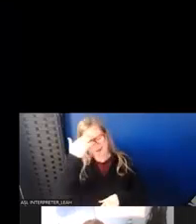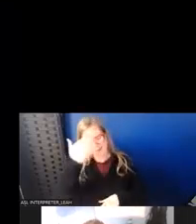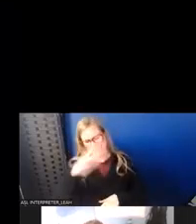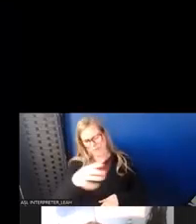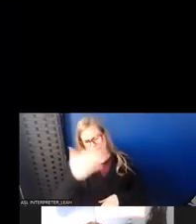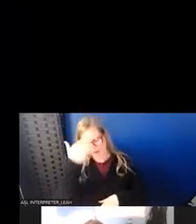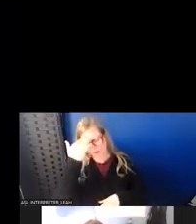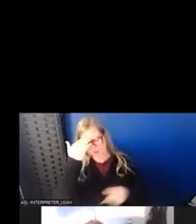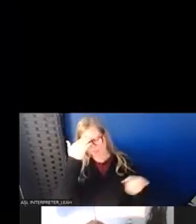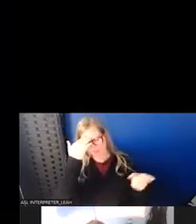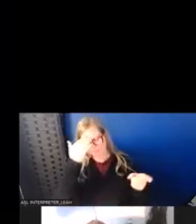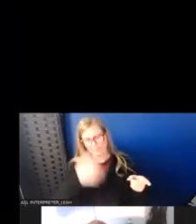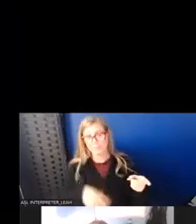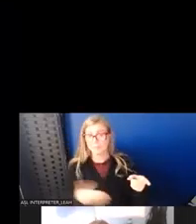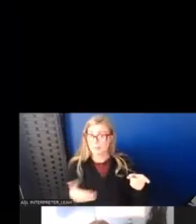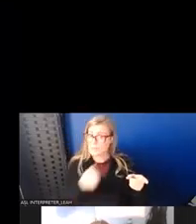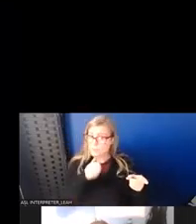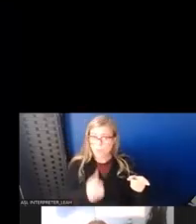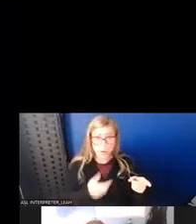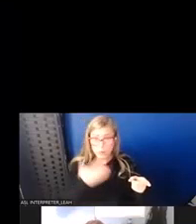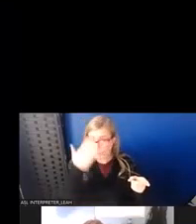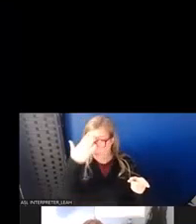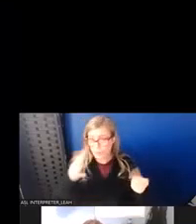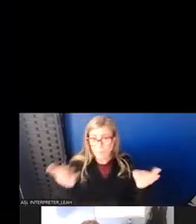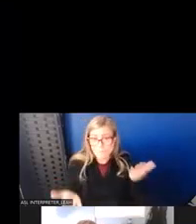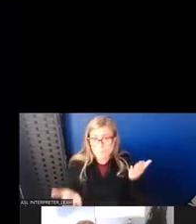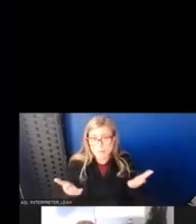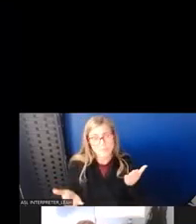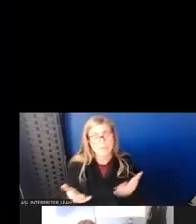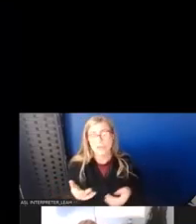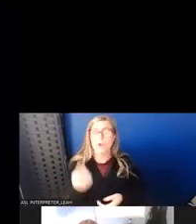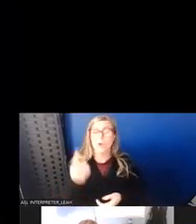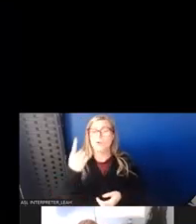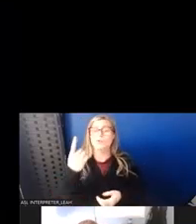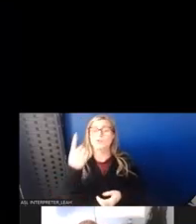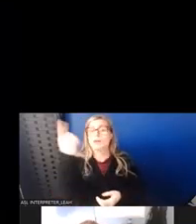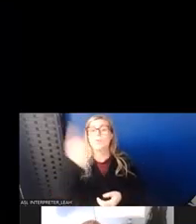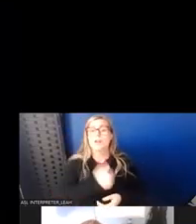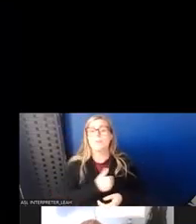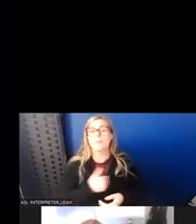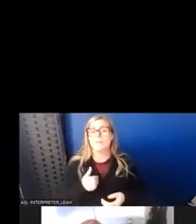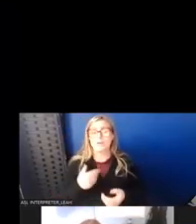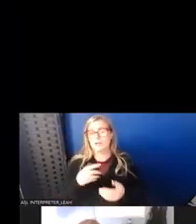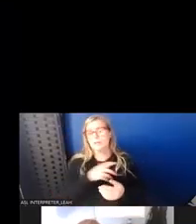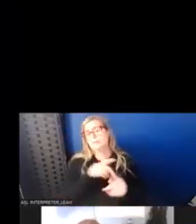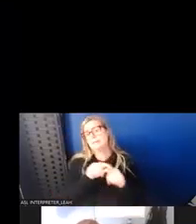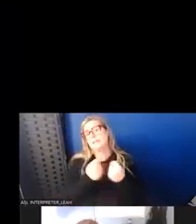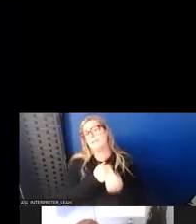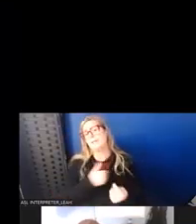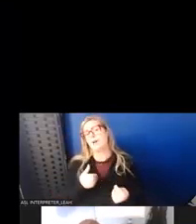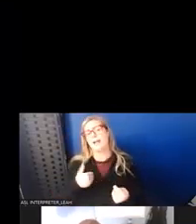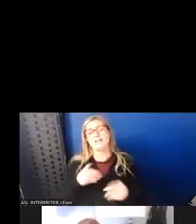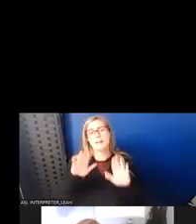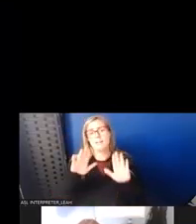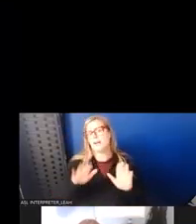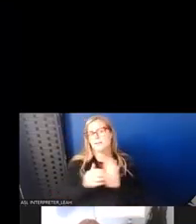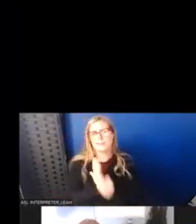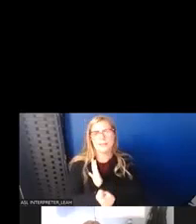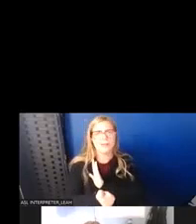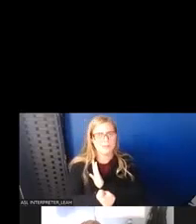Maybe one of our teammates has like this amazing skill that I never knew about. Or maybe we all knew that certain people in our team were